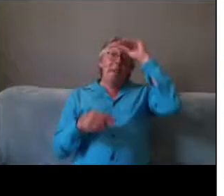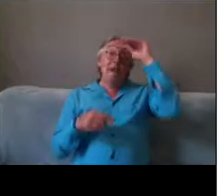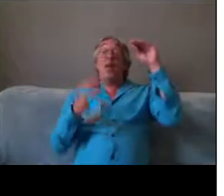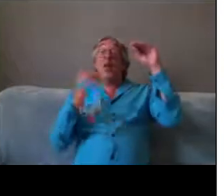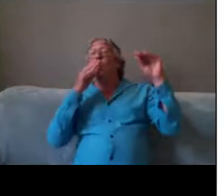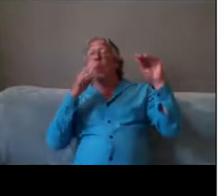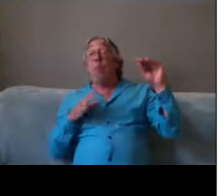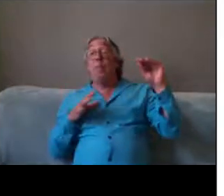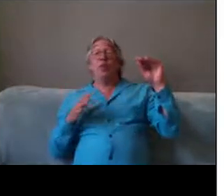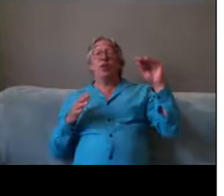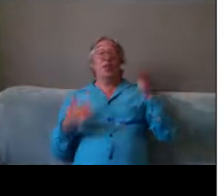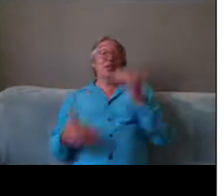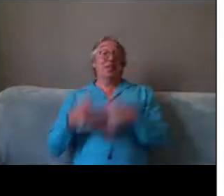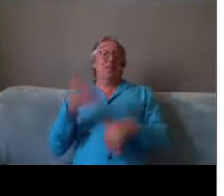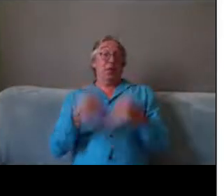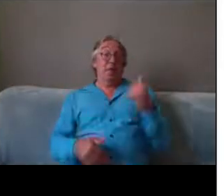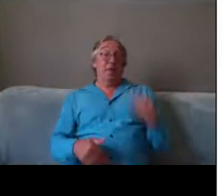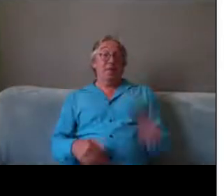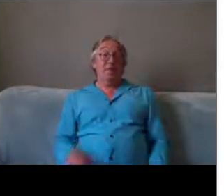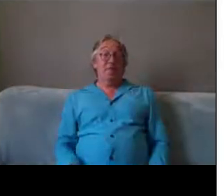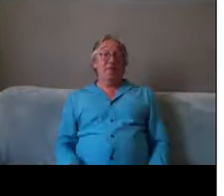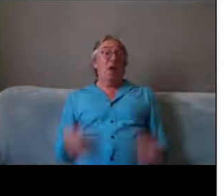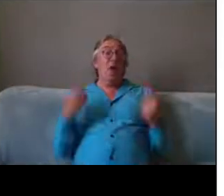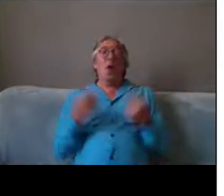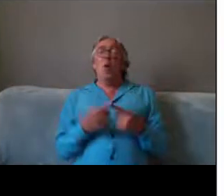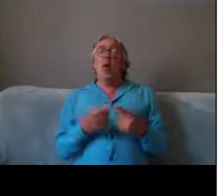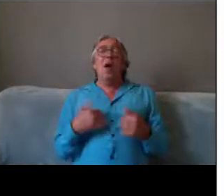inclusive mobility is and we’ve made a set of recommendation.